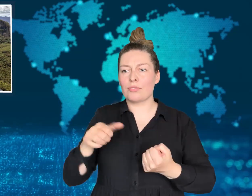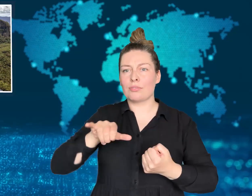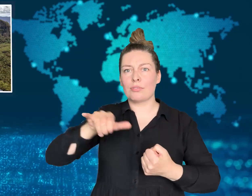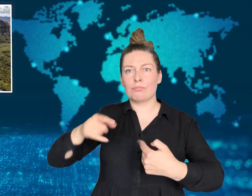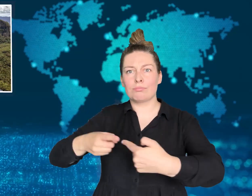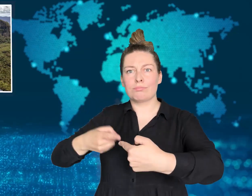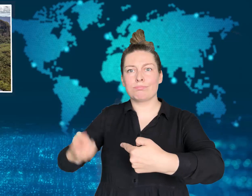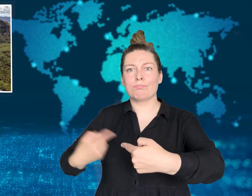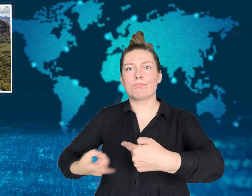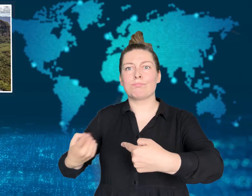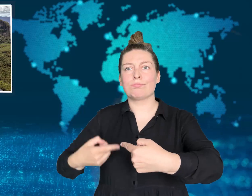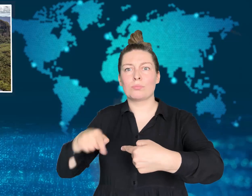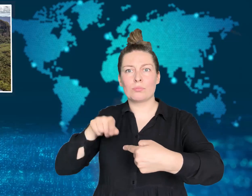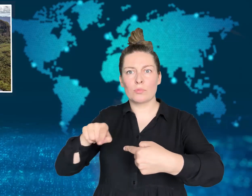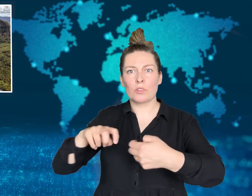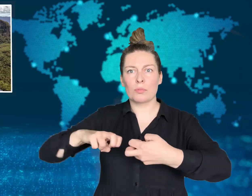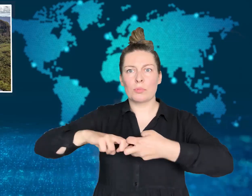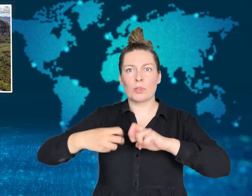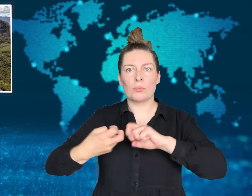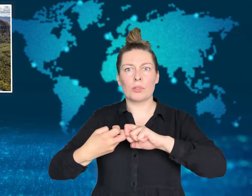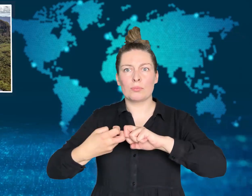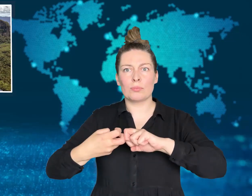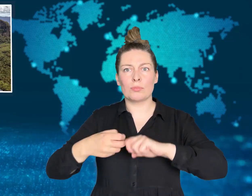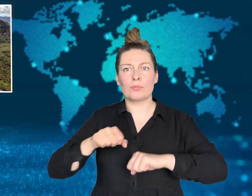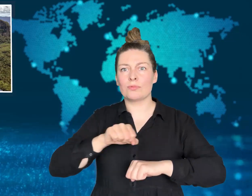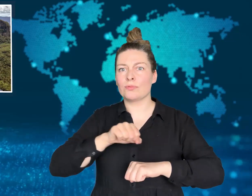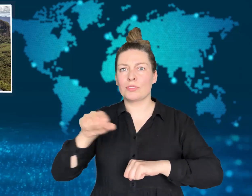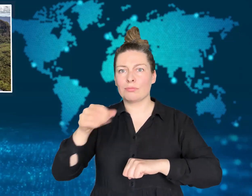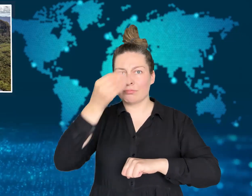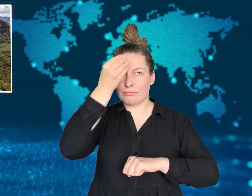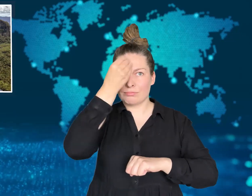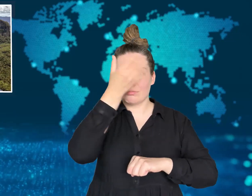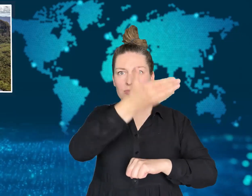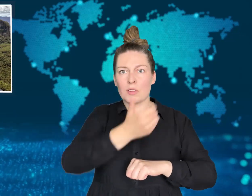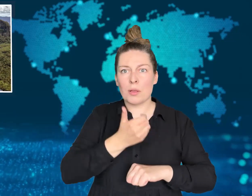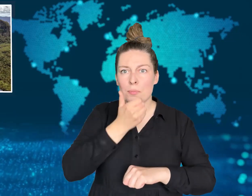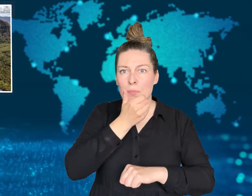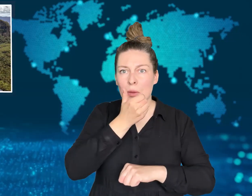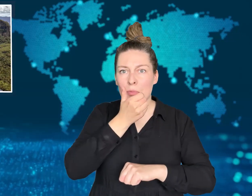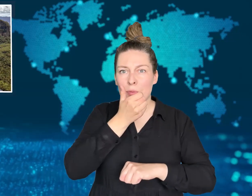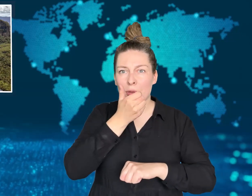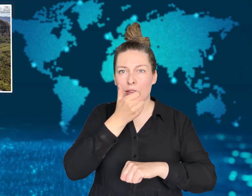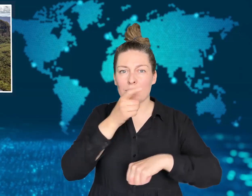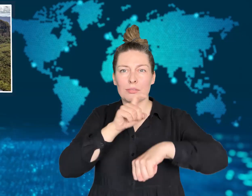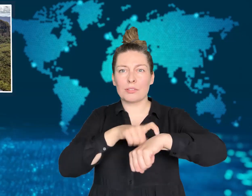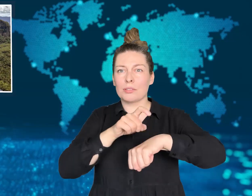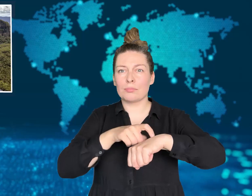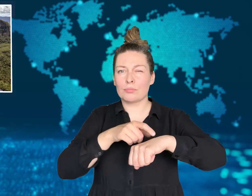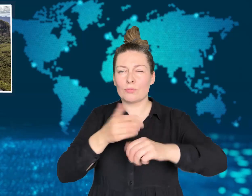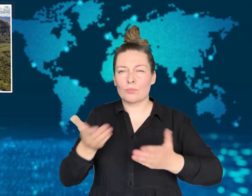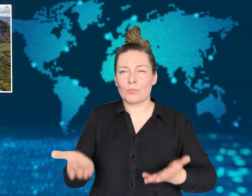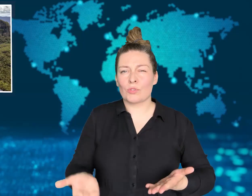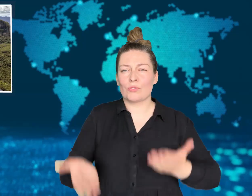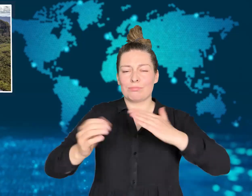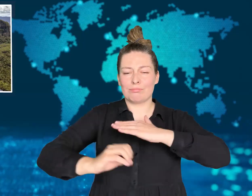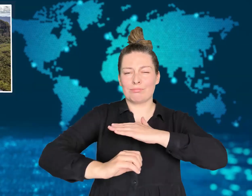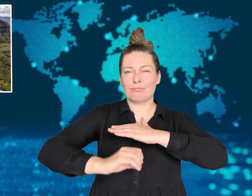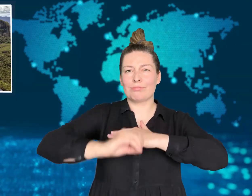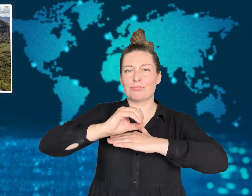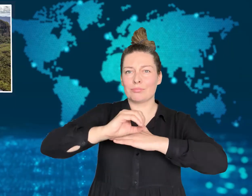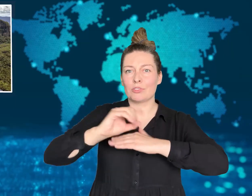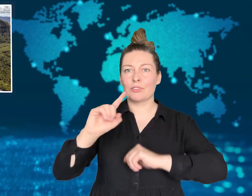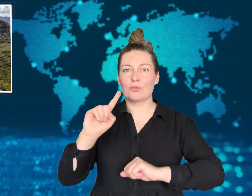When the bodies of the adults were found, there were no children.